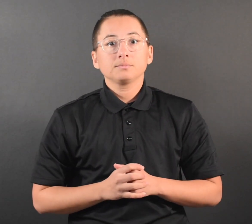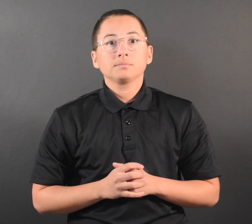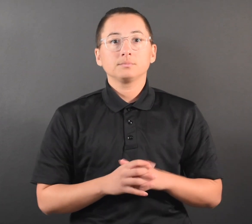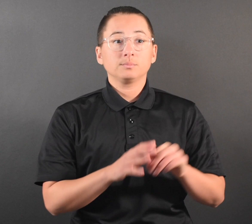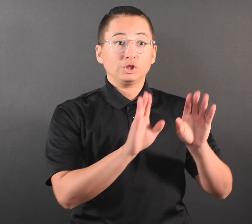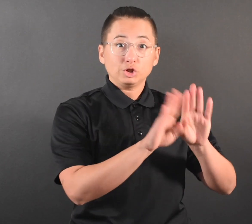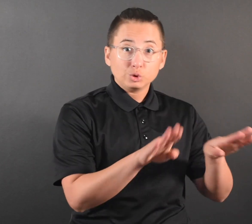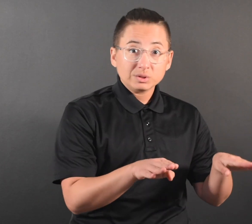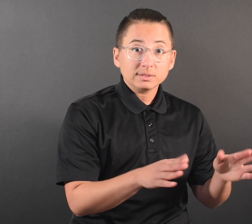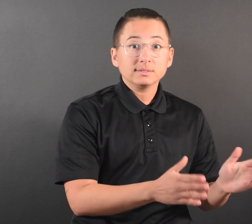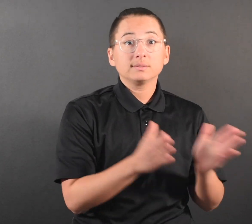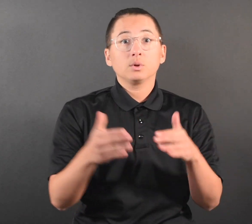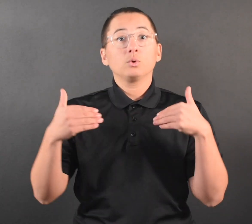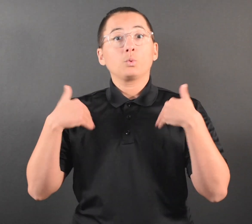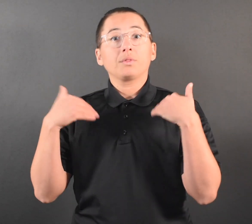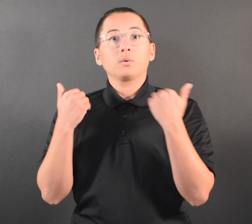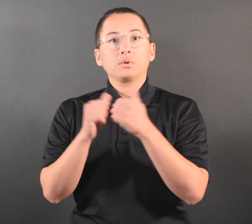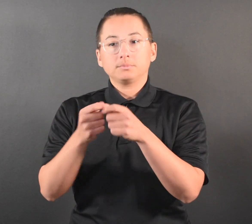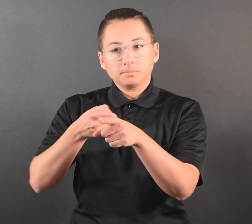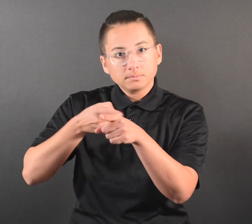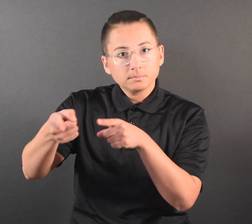Because children and youth with specialized health needs